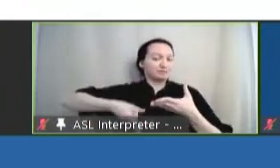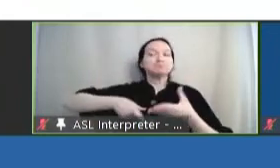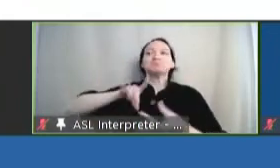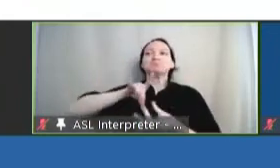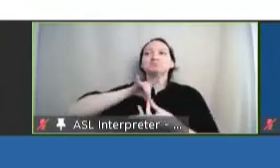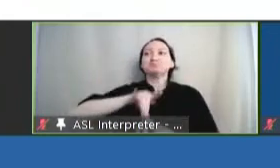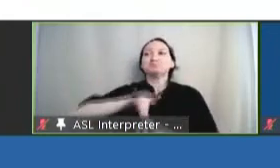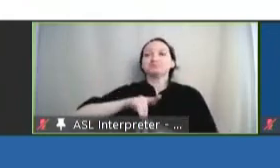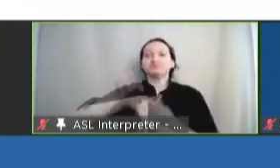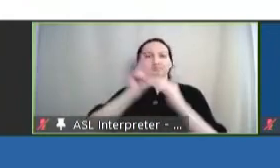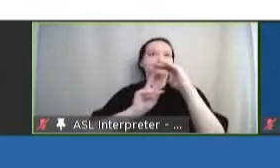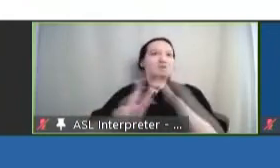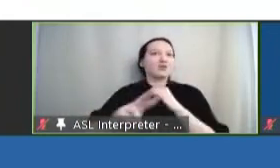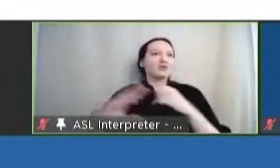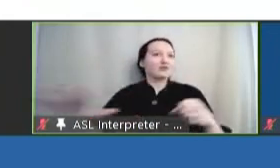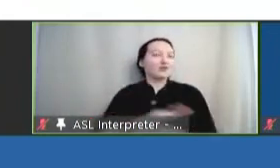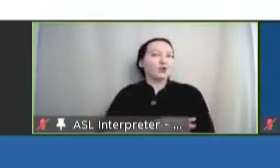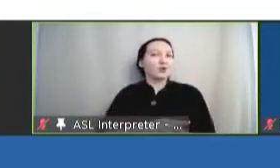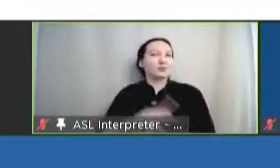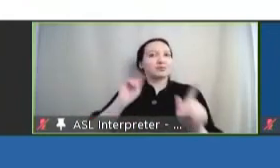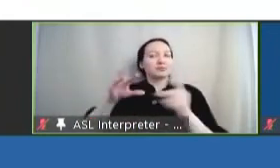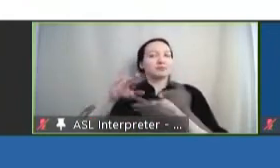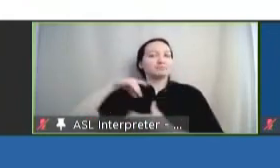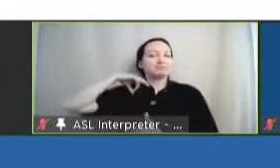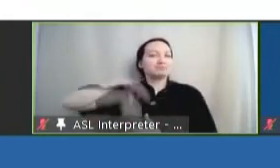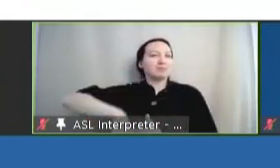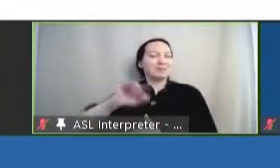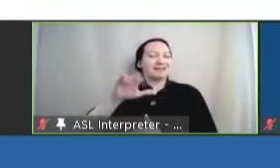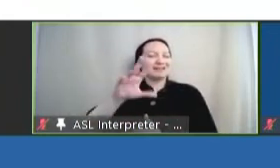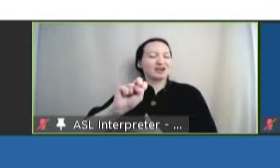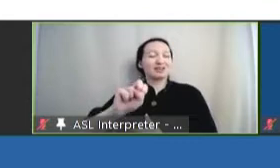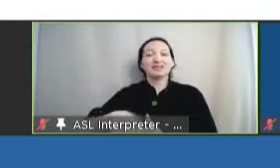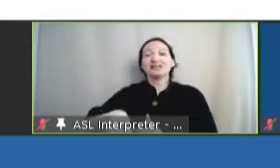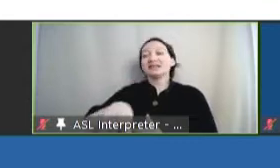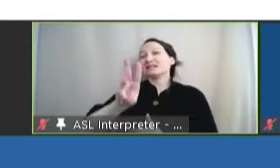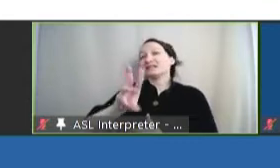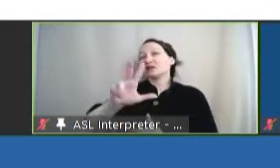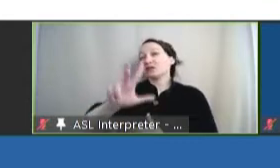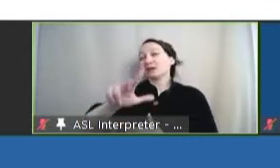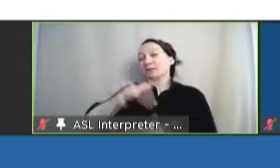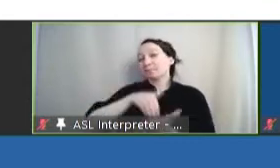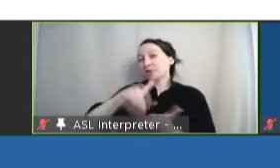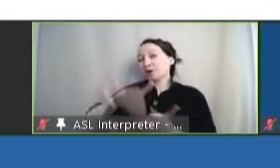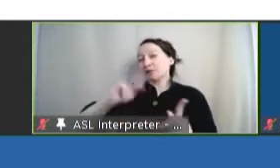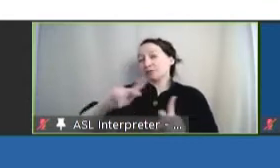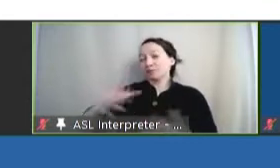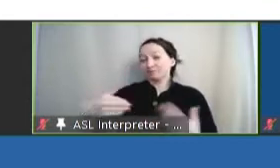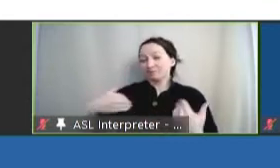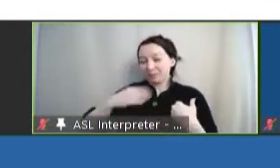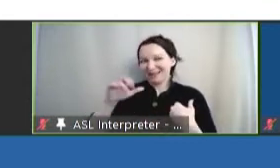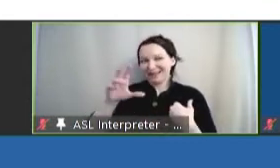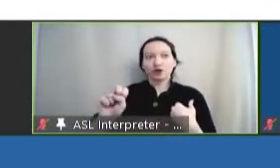projected to the full Medicare population in 63 million beneficiaries. Wafa Tarazi: Thank you, Lok. Next slide, please.